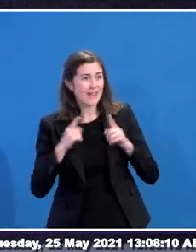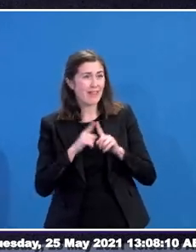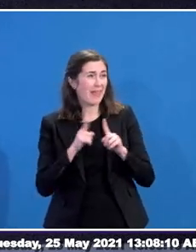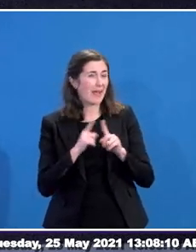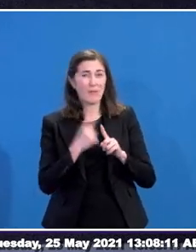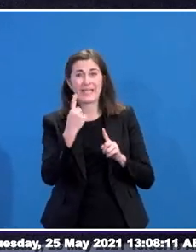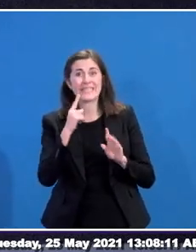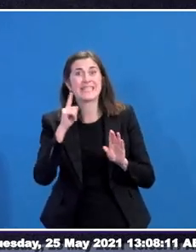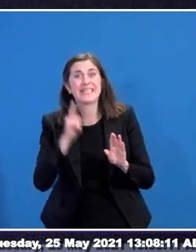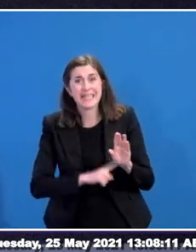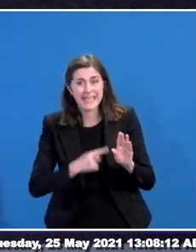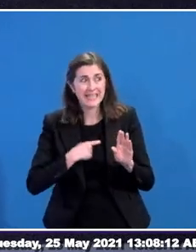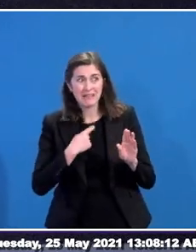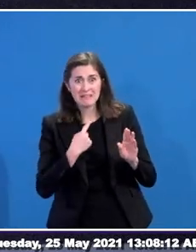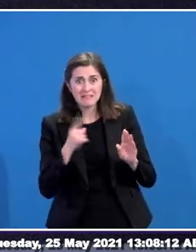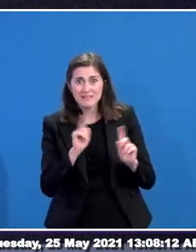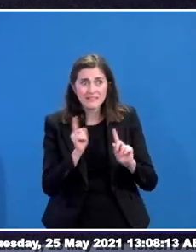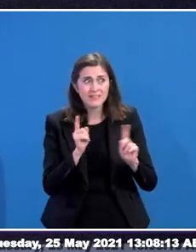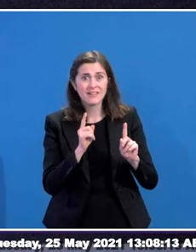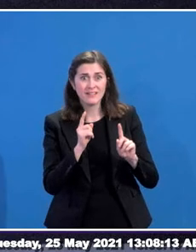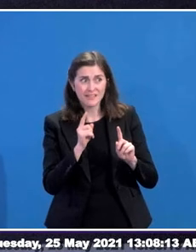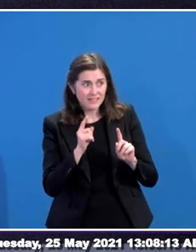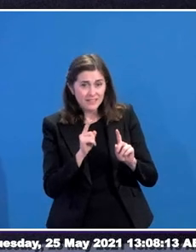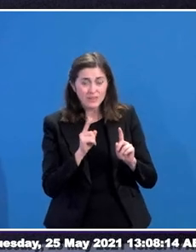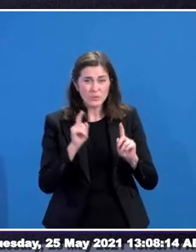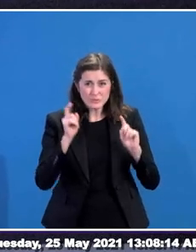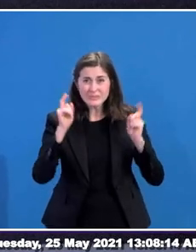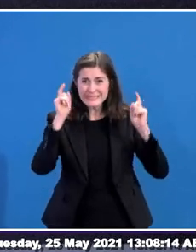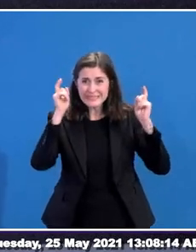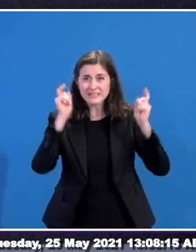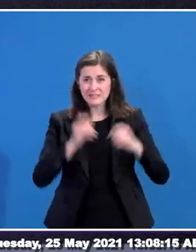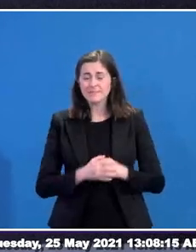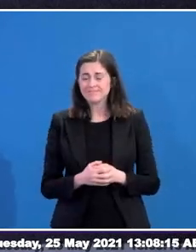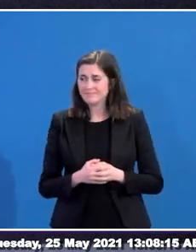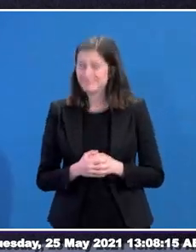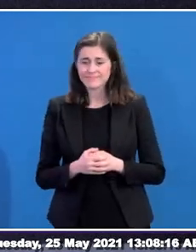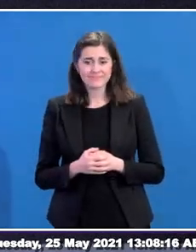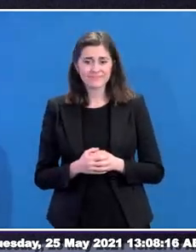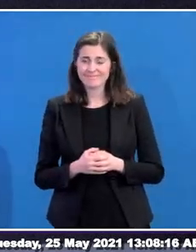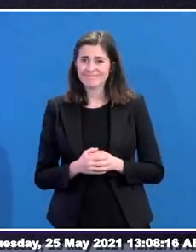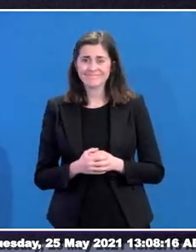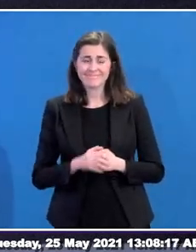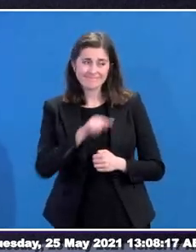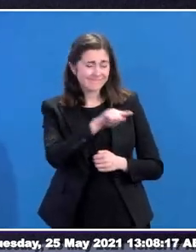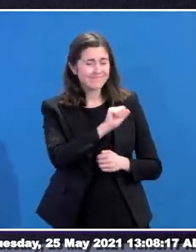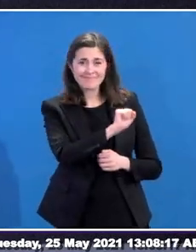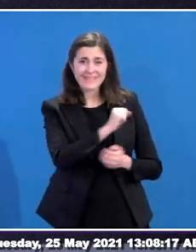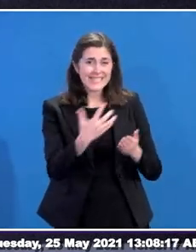that they're going to be telling me. Yes, his safety is the most important thing.